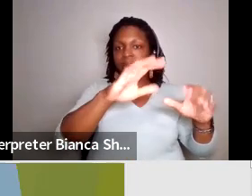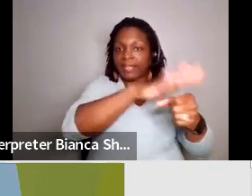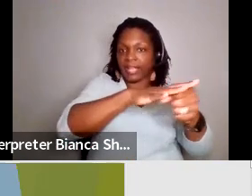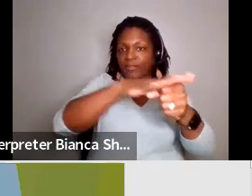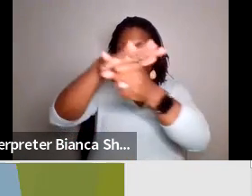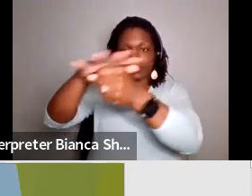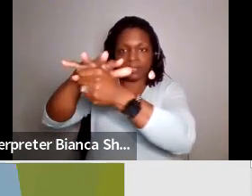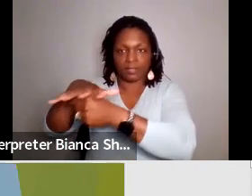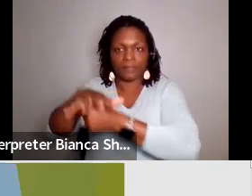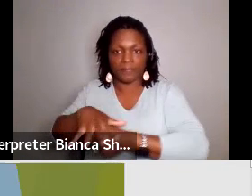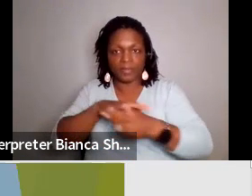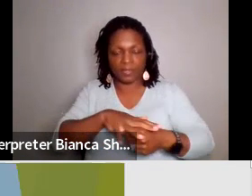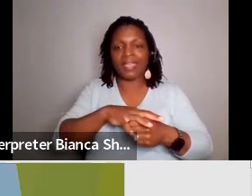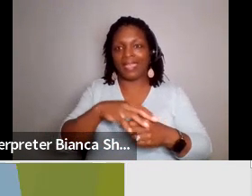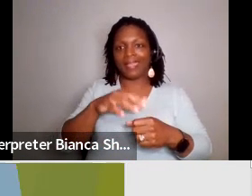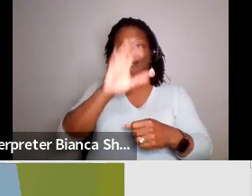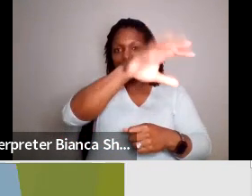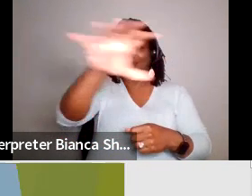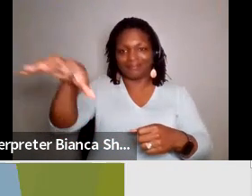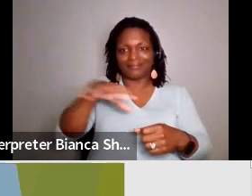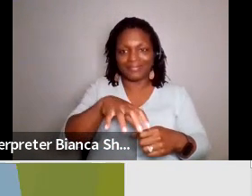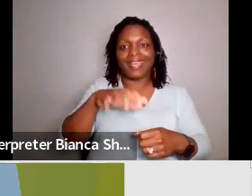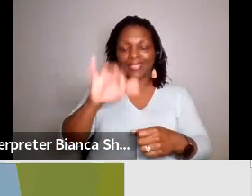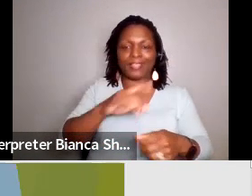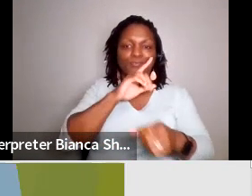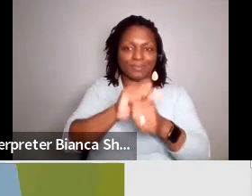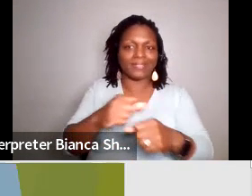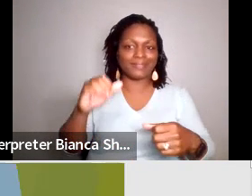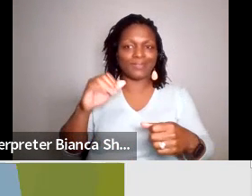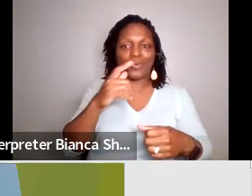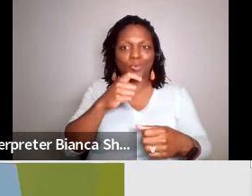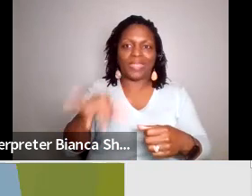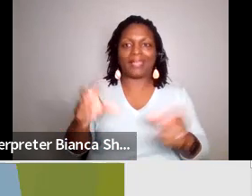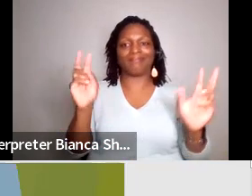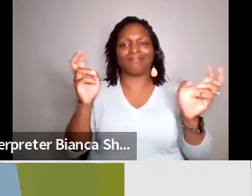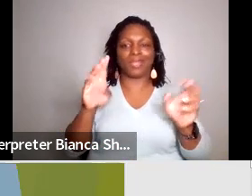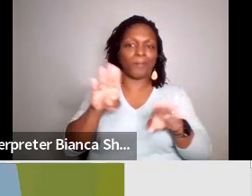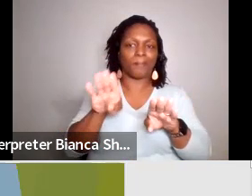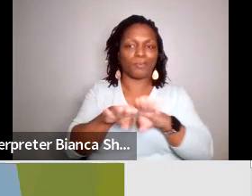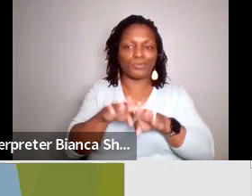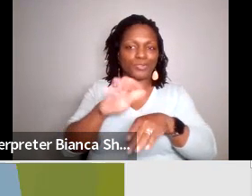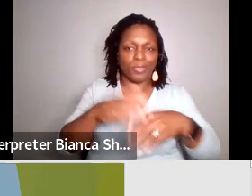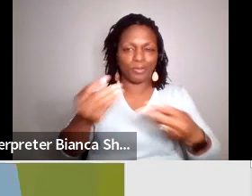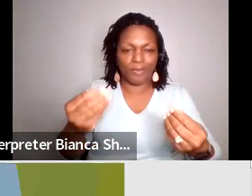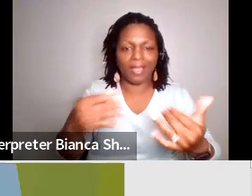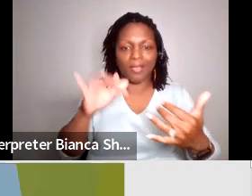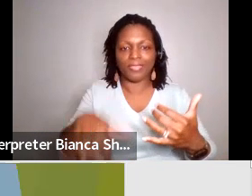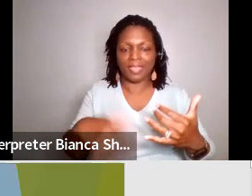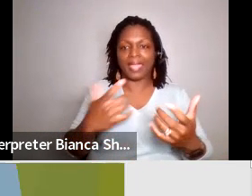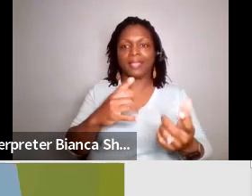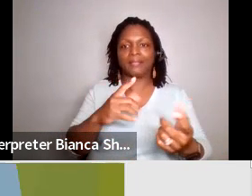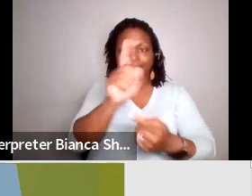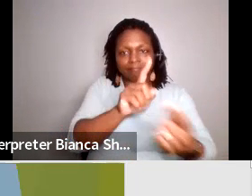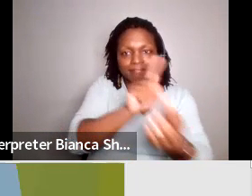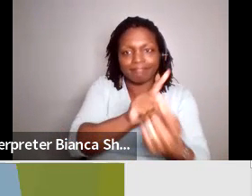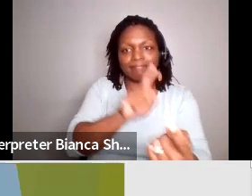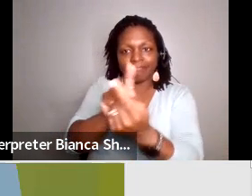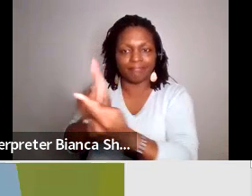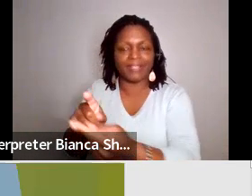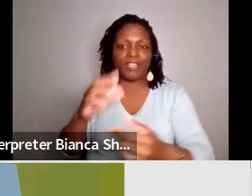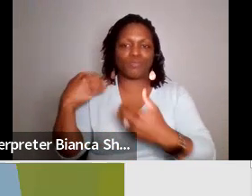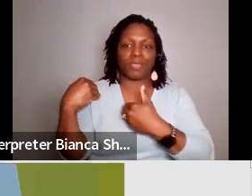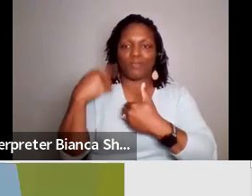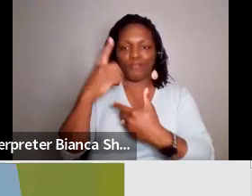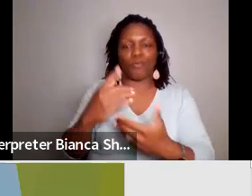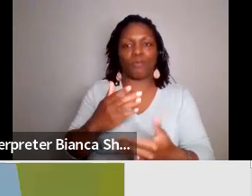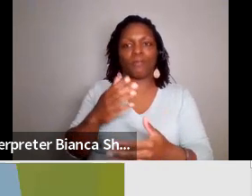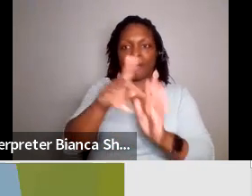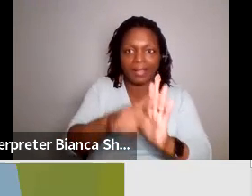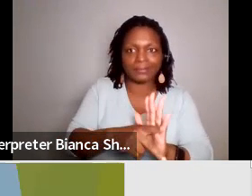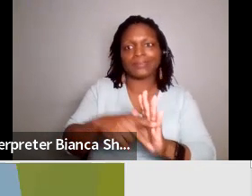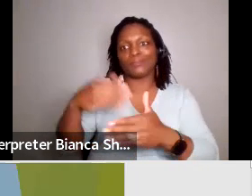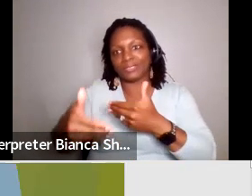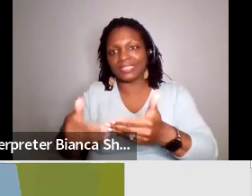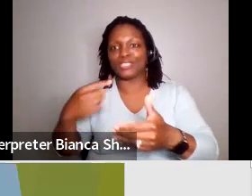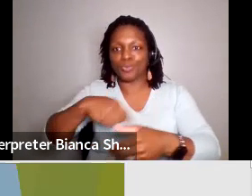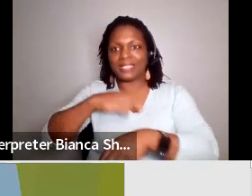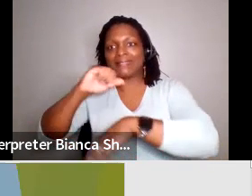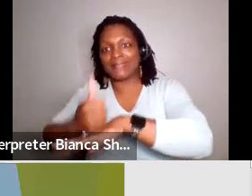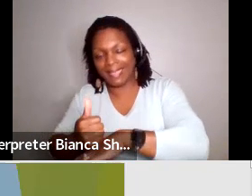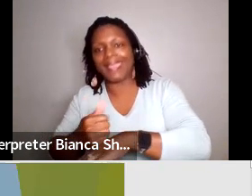are really the boots on the ground, folks. They are quasi-governmental entities, but they are responsible for implementing the policies, procedures, and practices that we have in place.